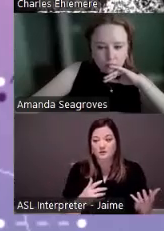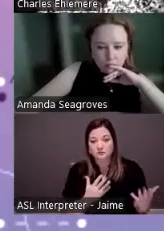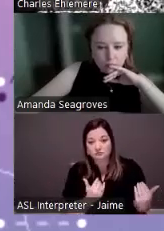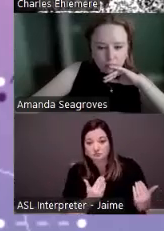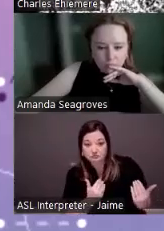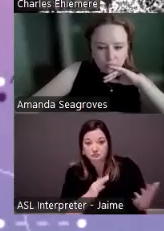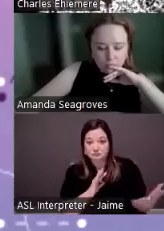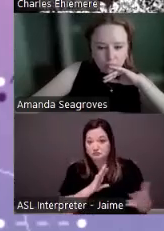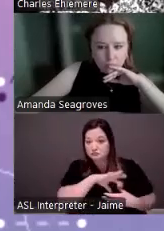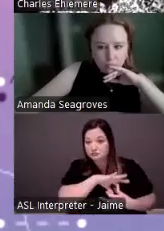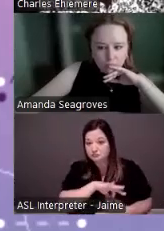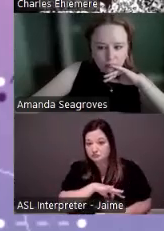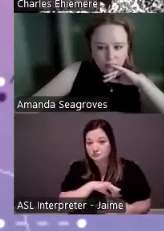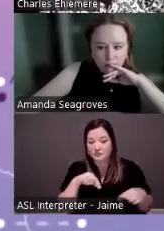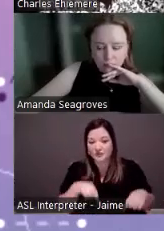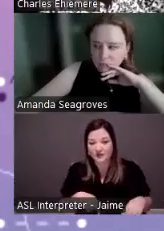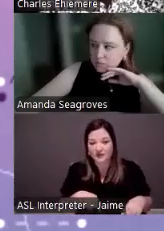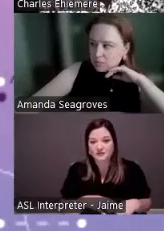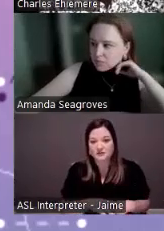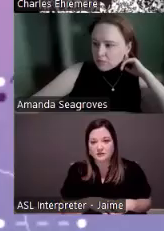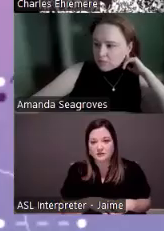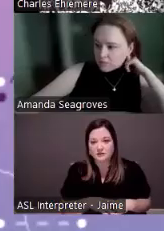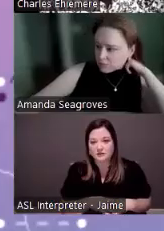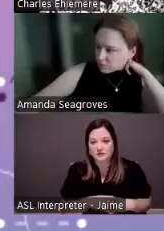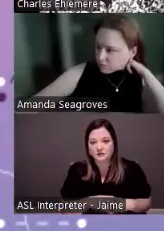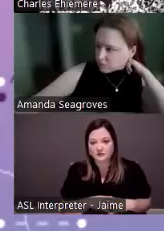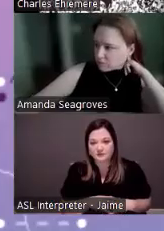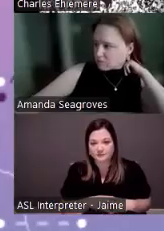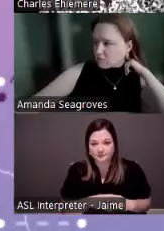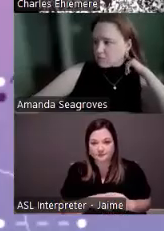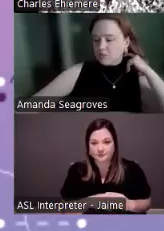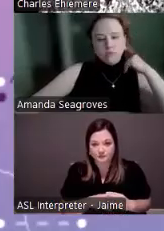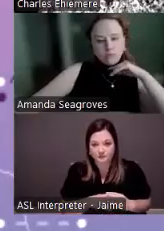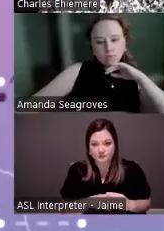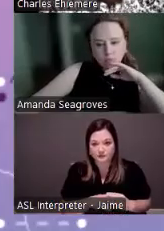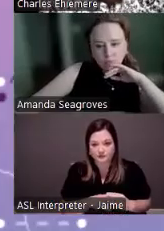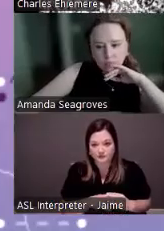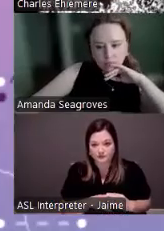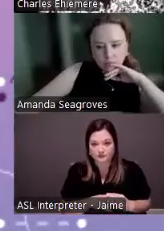But before I even develop, I would like real users